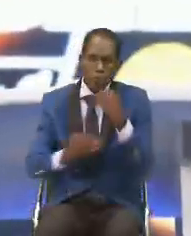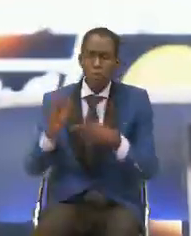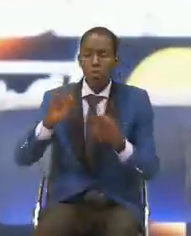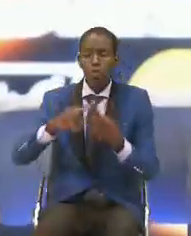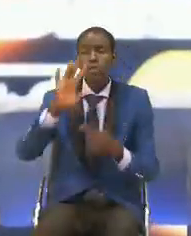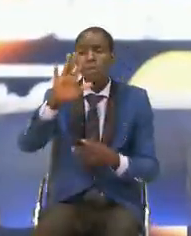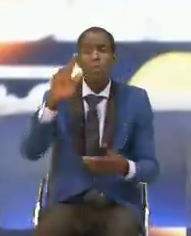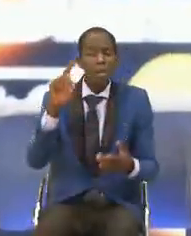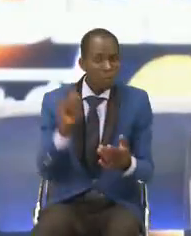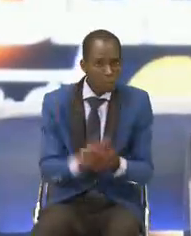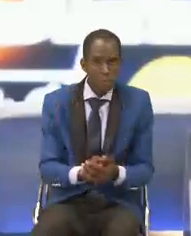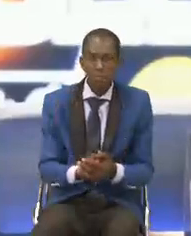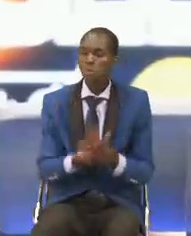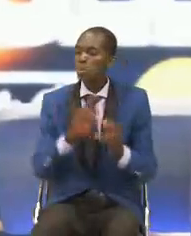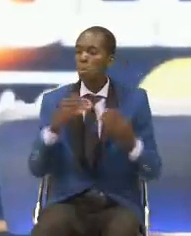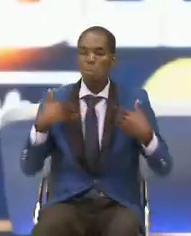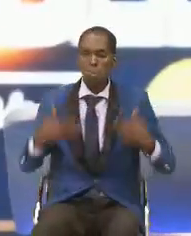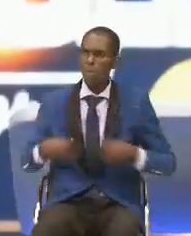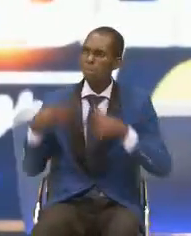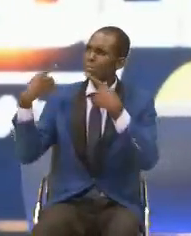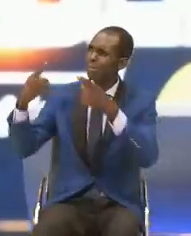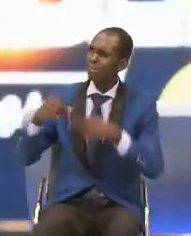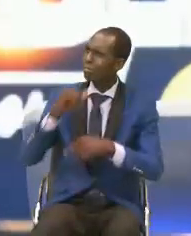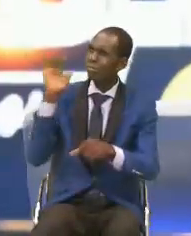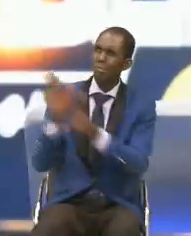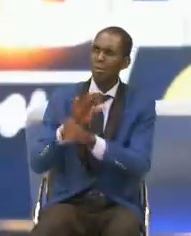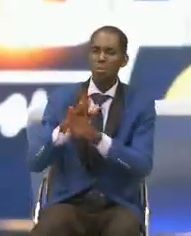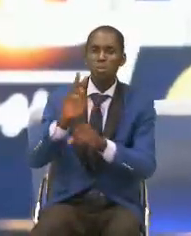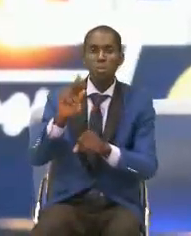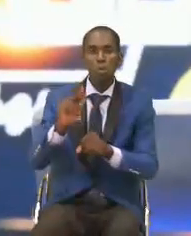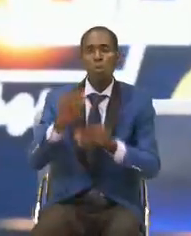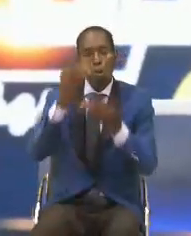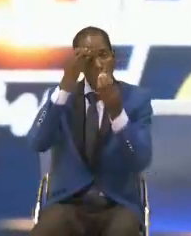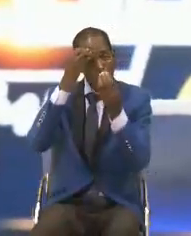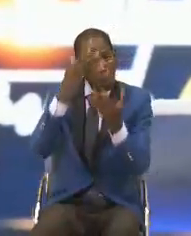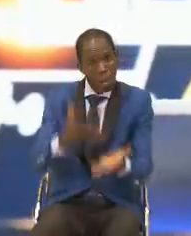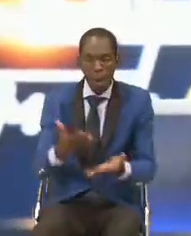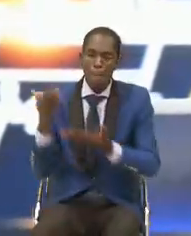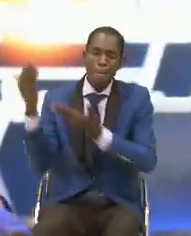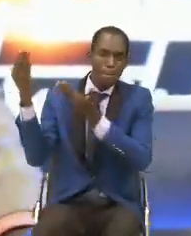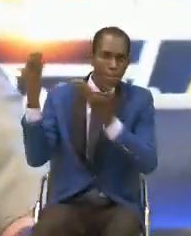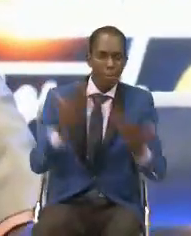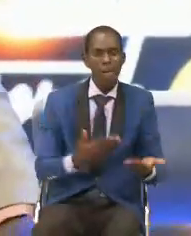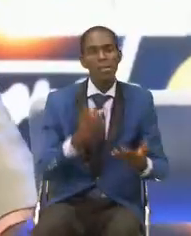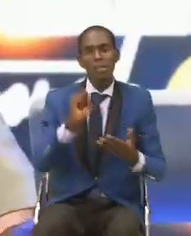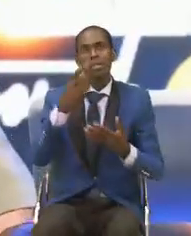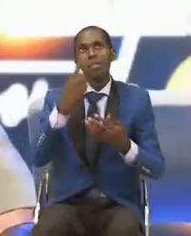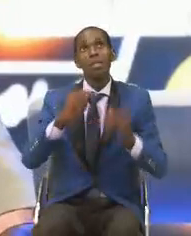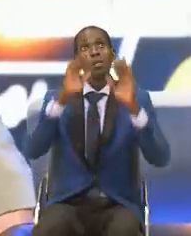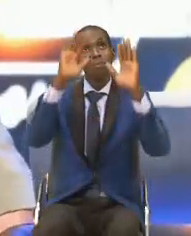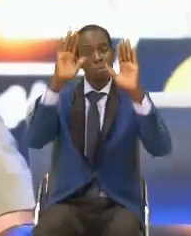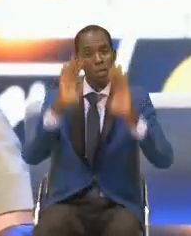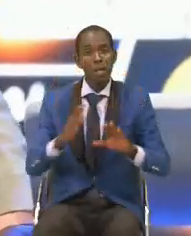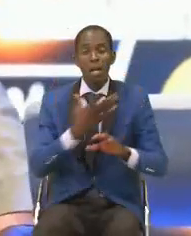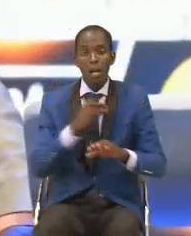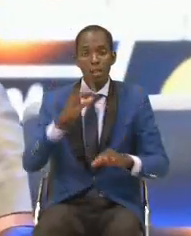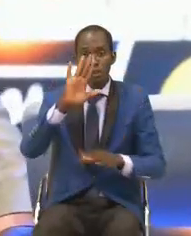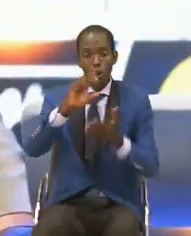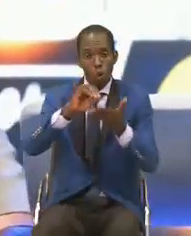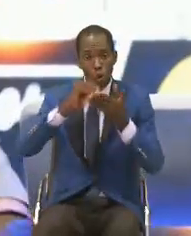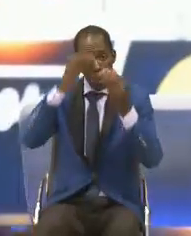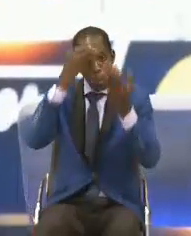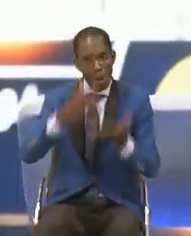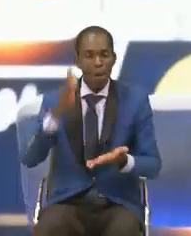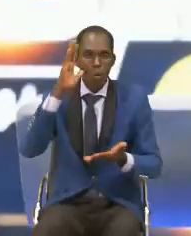that literal food until the five thousand nobody argued it is obedience that breaks the miracle